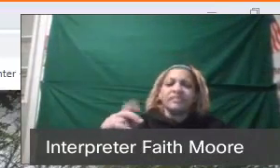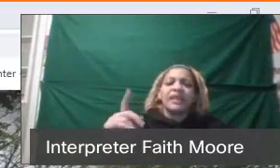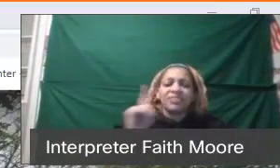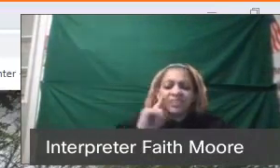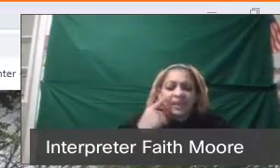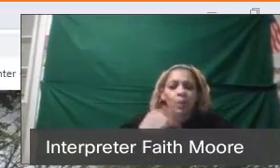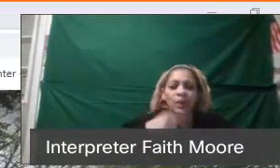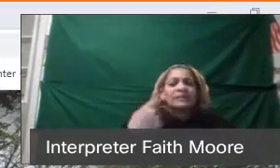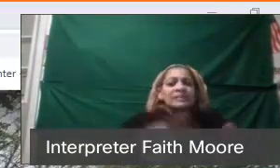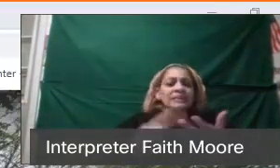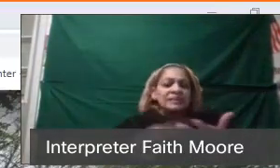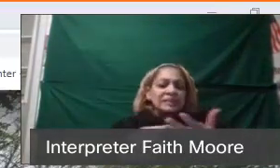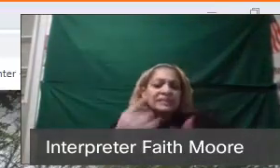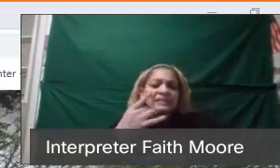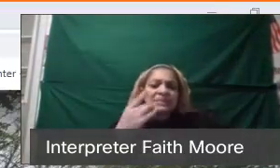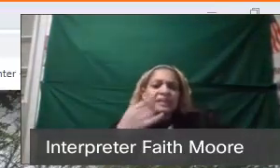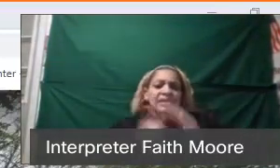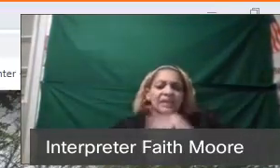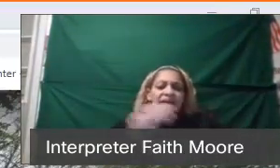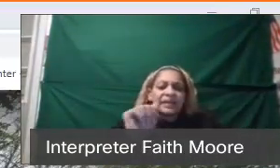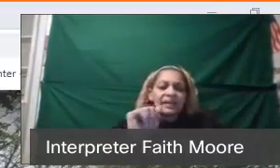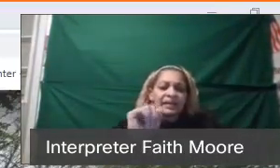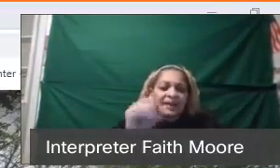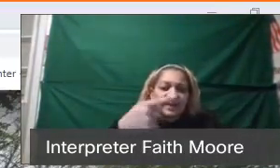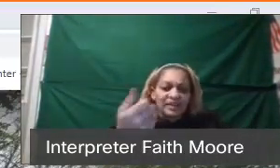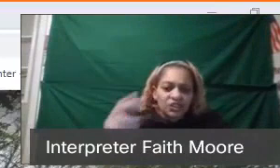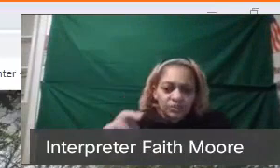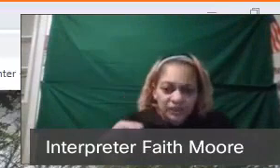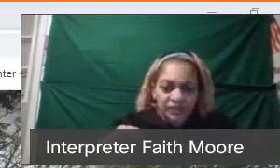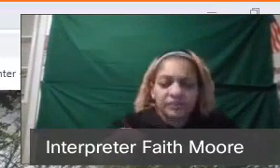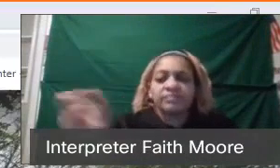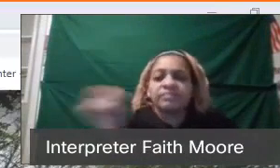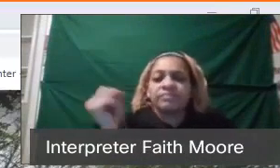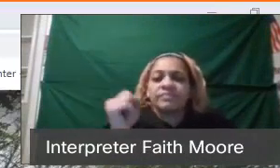Yeah time that's why I call, but I'm not sure.